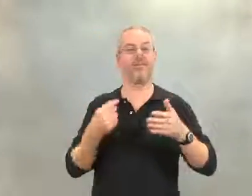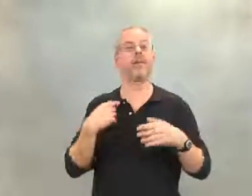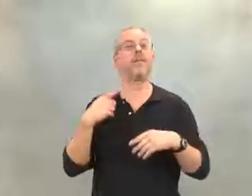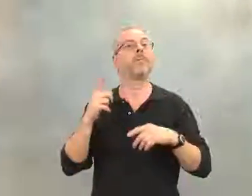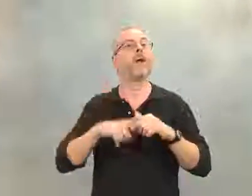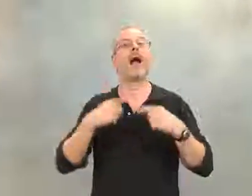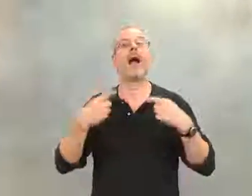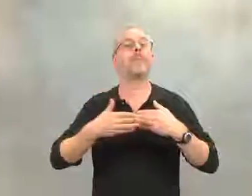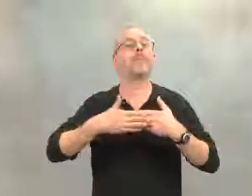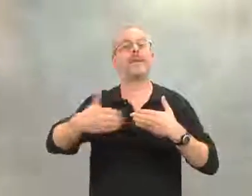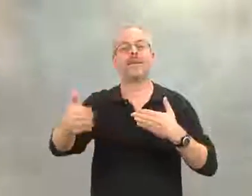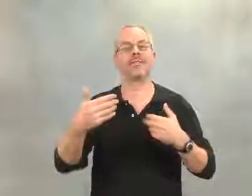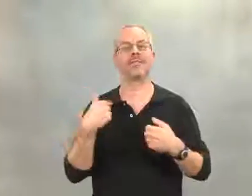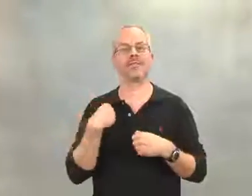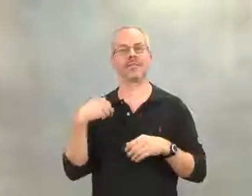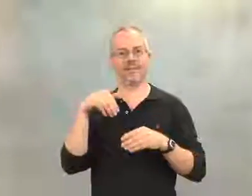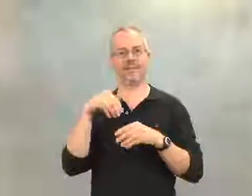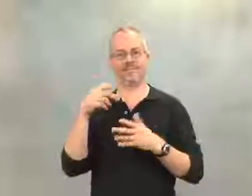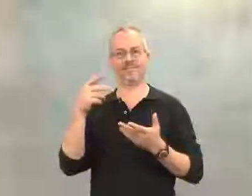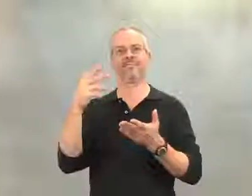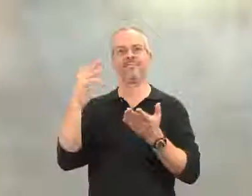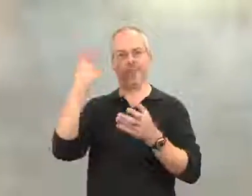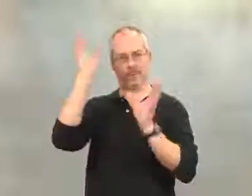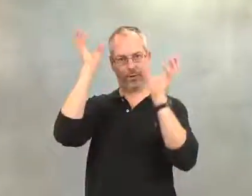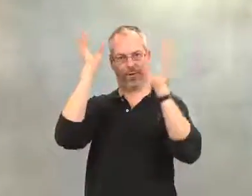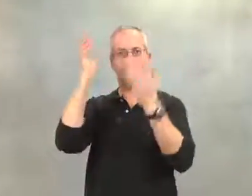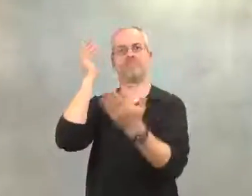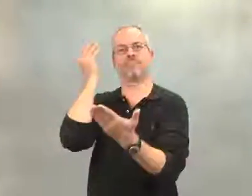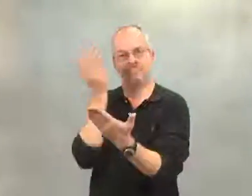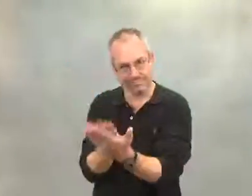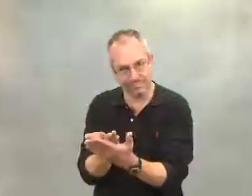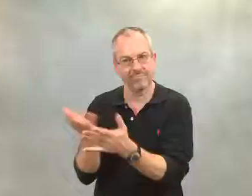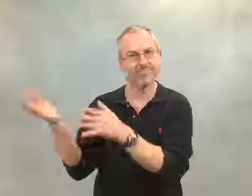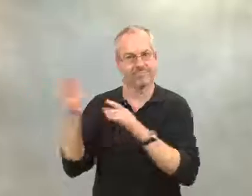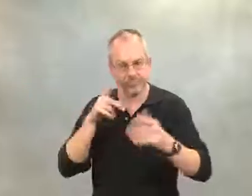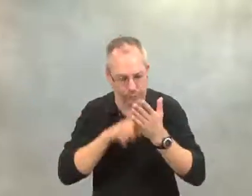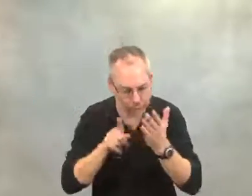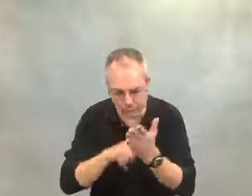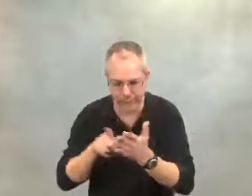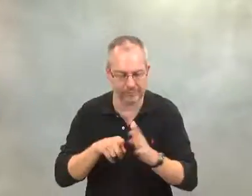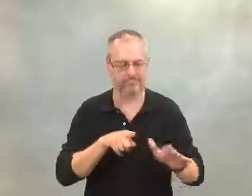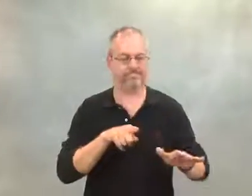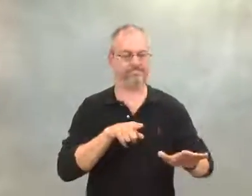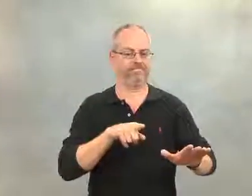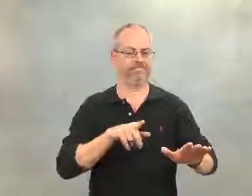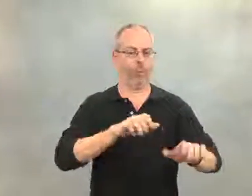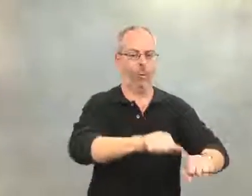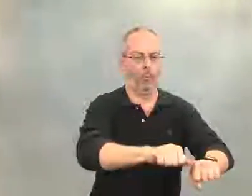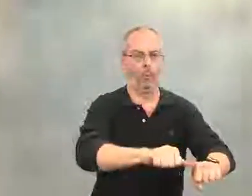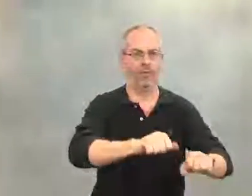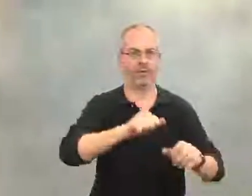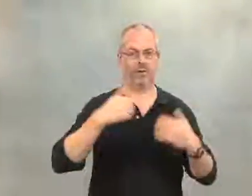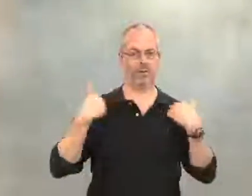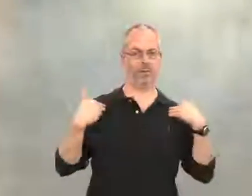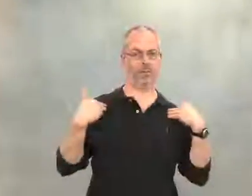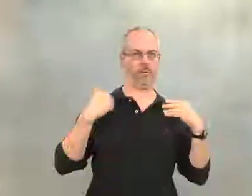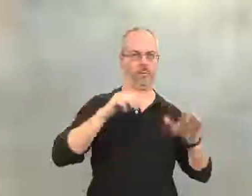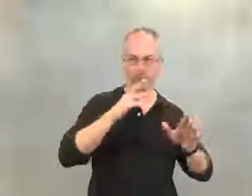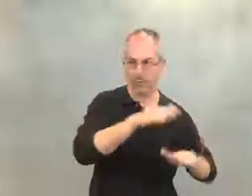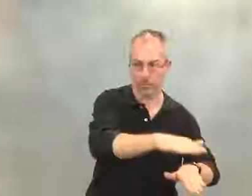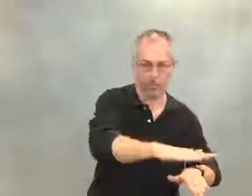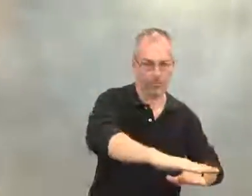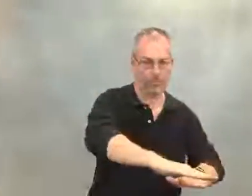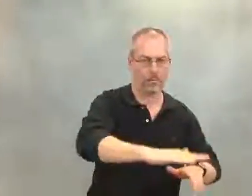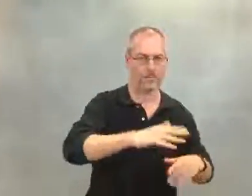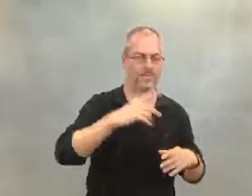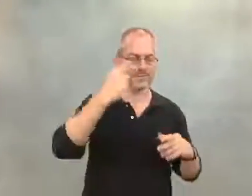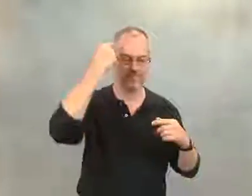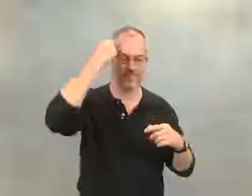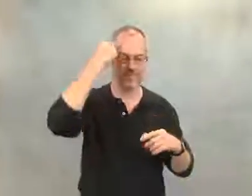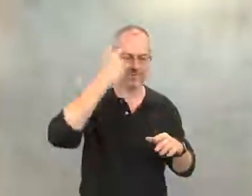What happened was the EMTs arrived and checked me out.